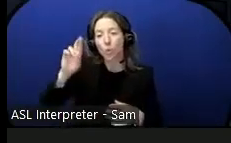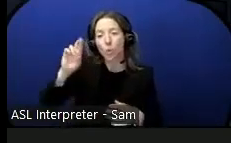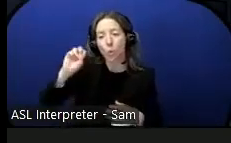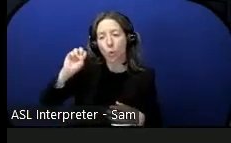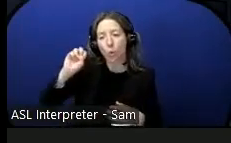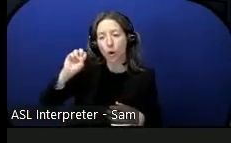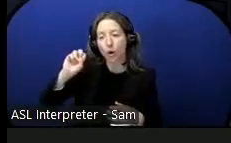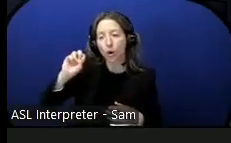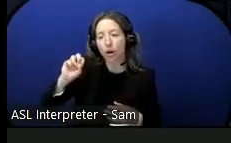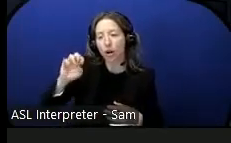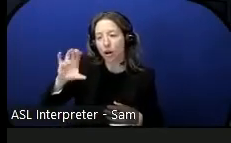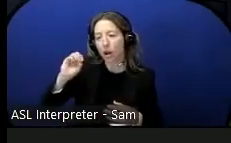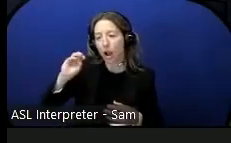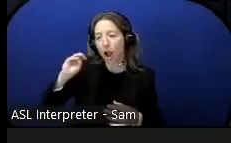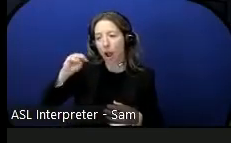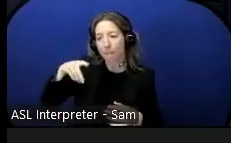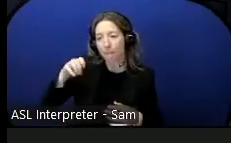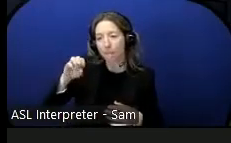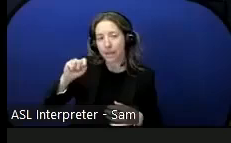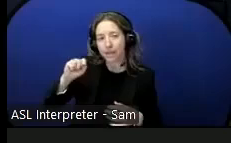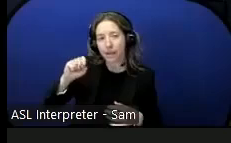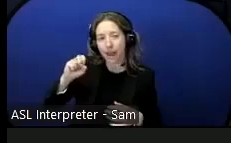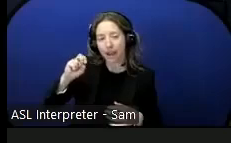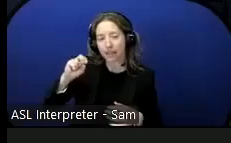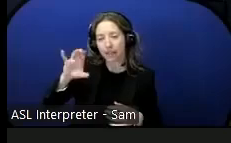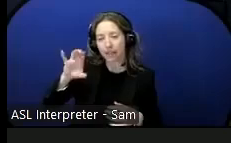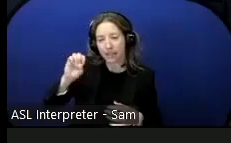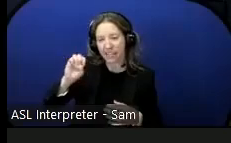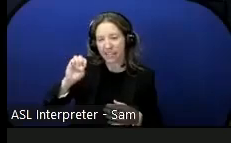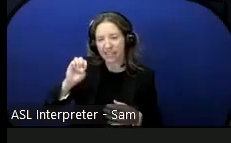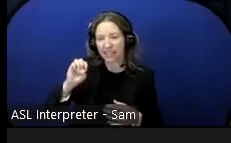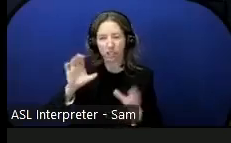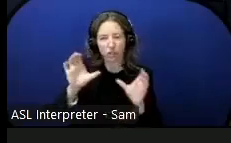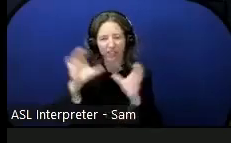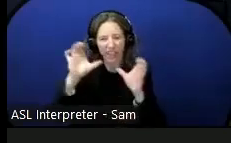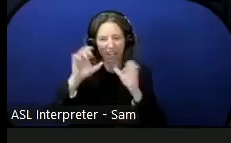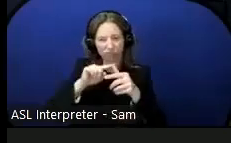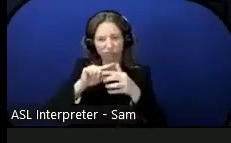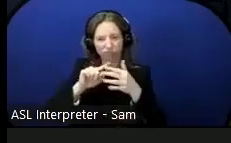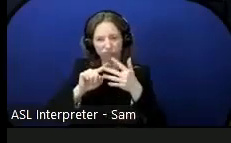for those of you who know what those are. Next slide.